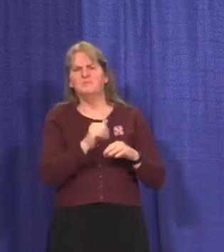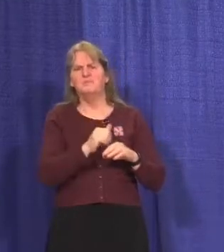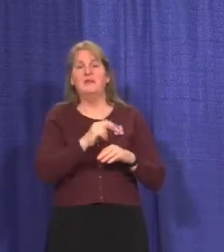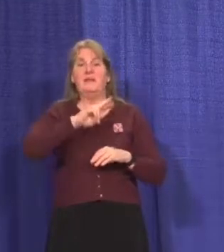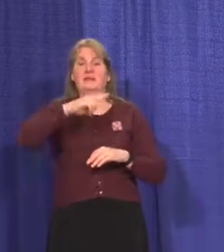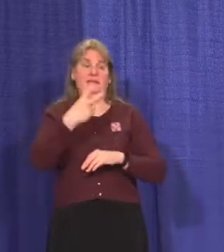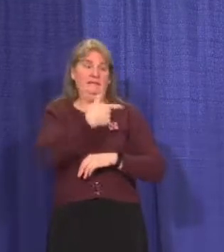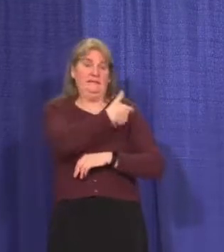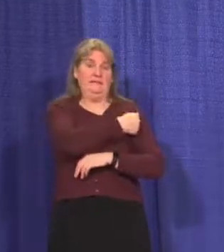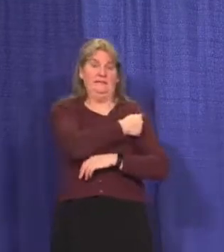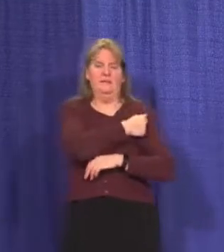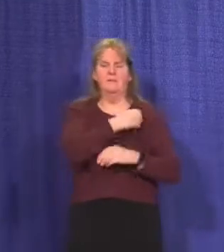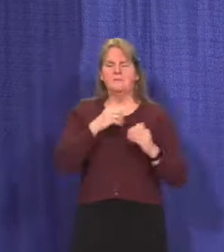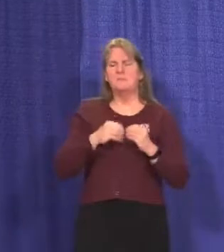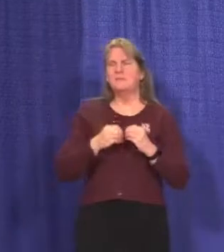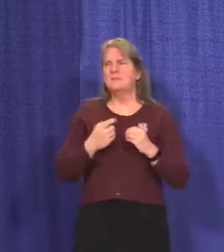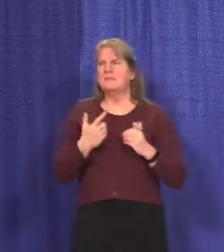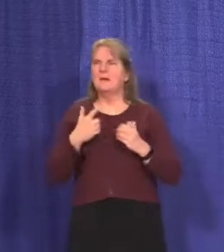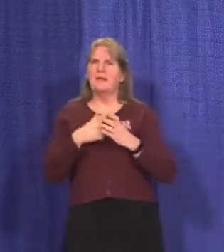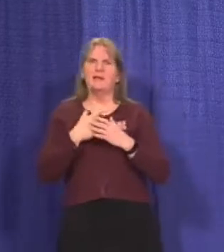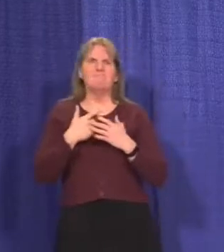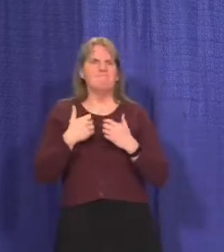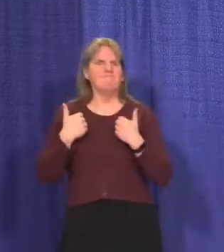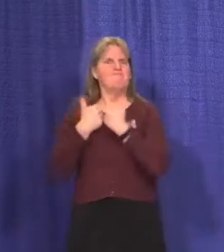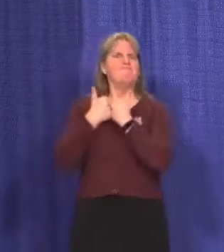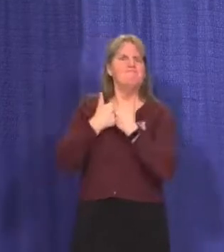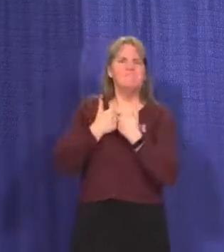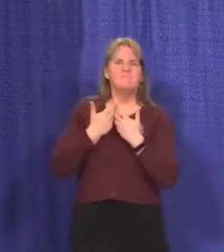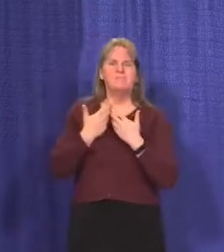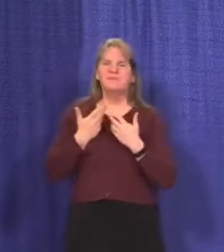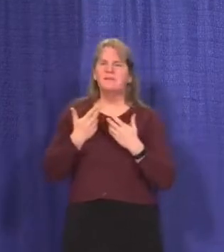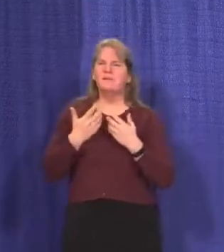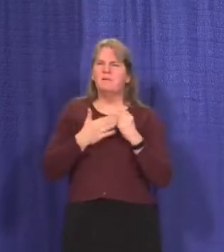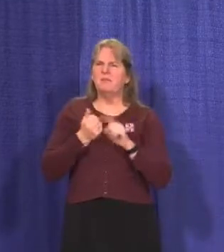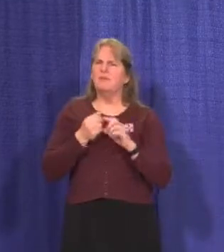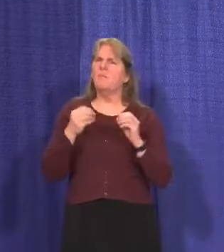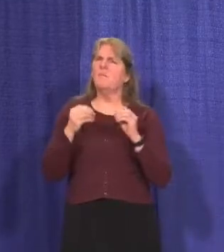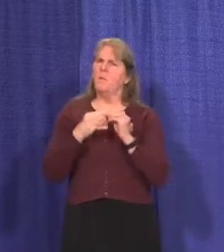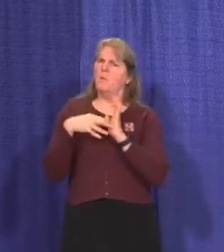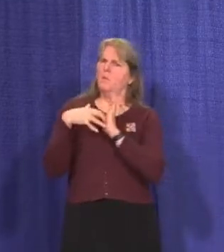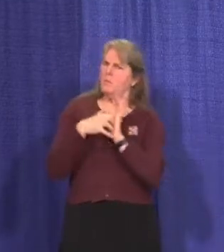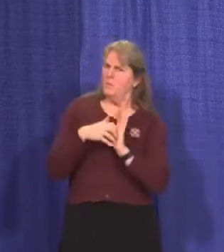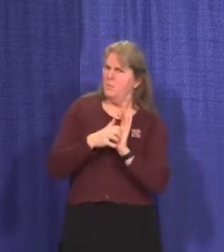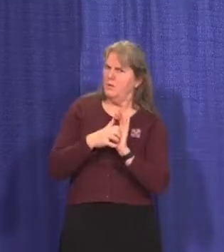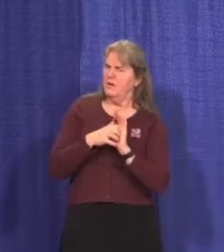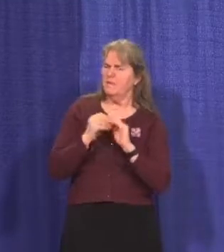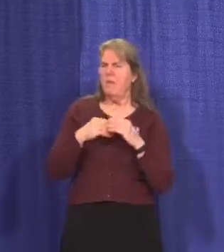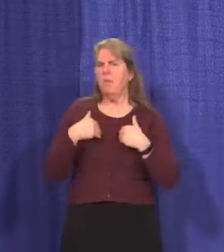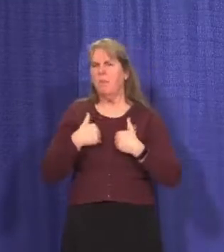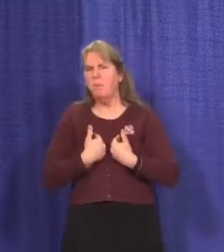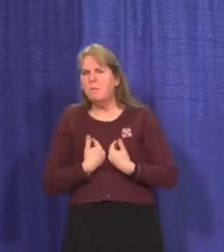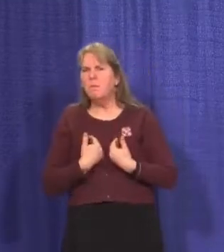The second doses a big game and you may feel weak, and your body may feel drained.